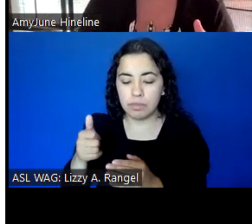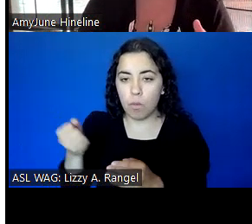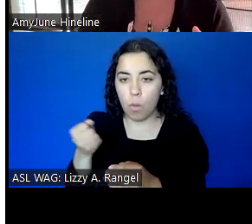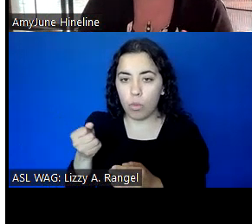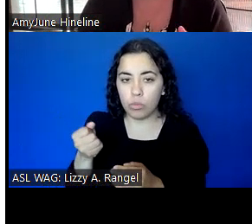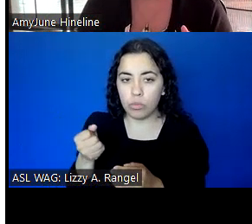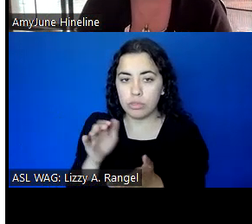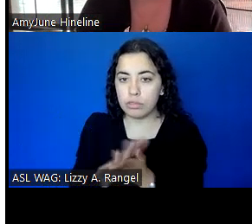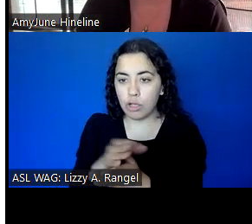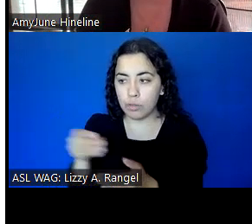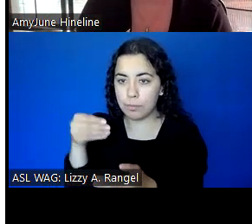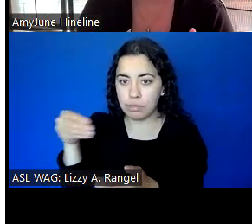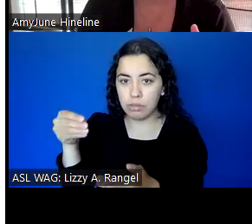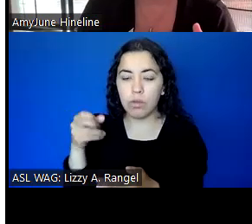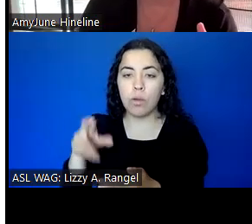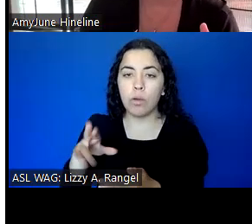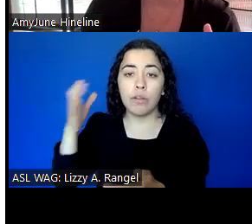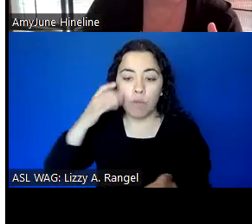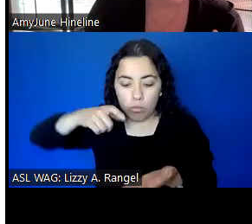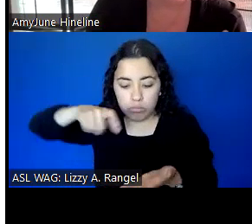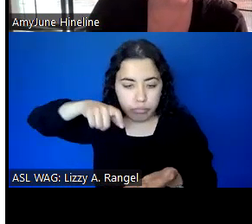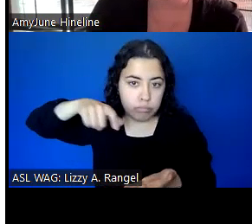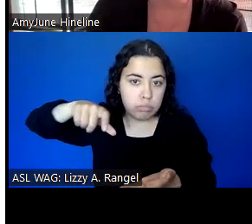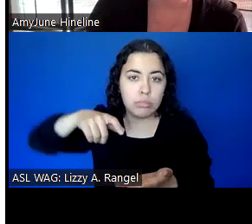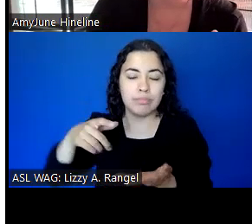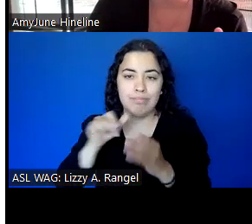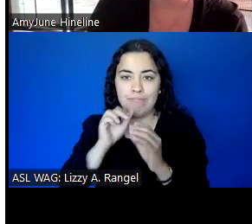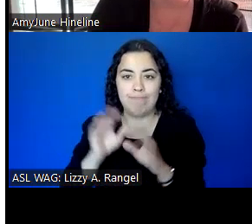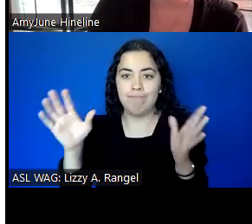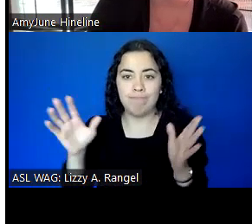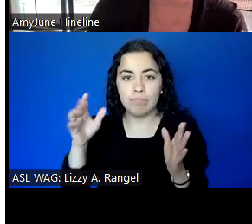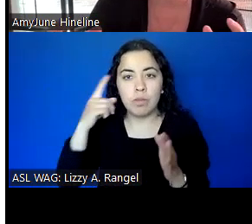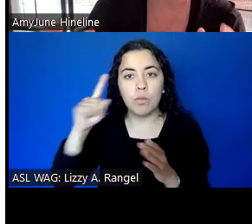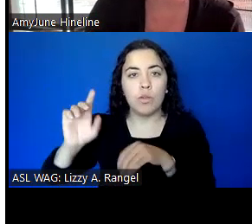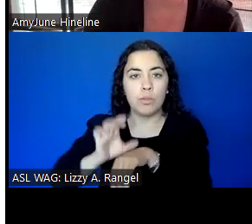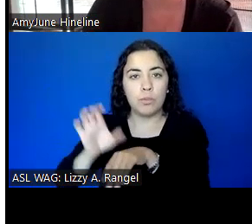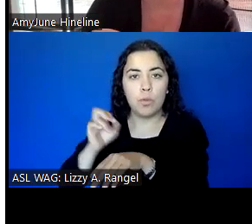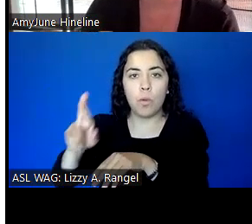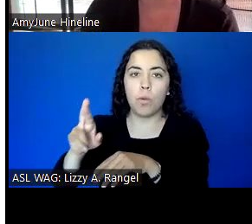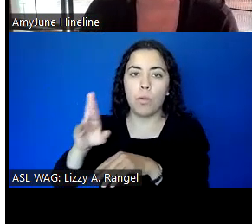As we all get new jobs, we are asked for our I-9 documents, you know, employment eligibility